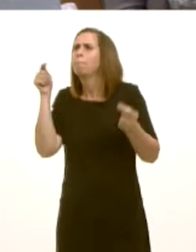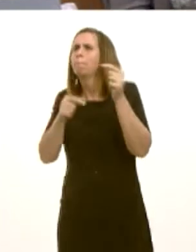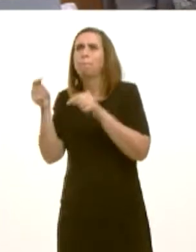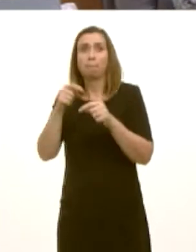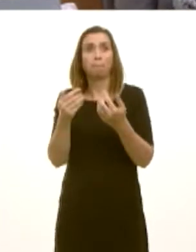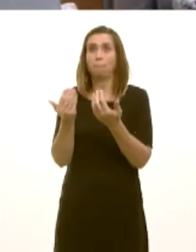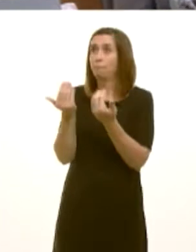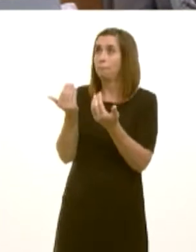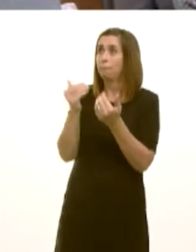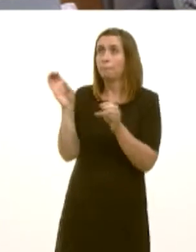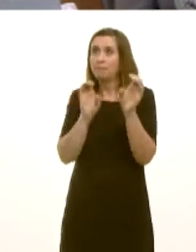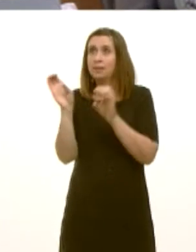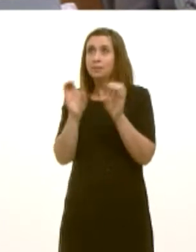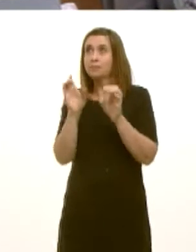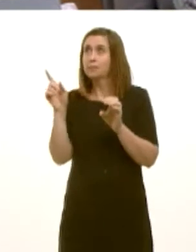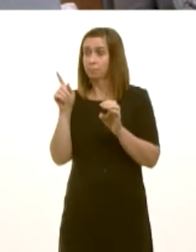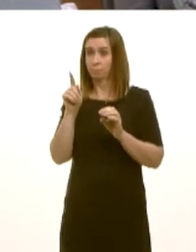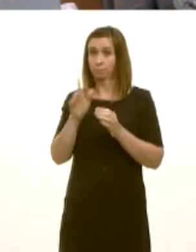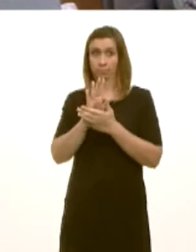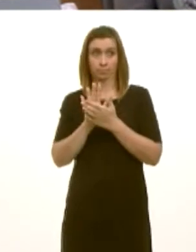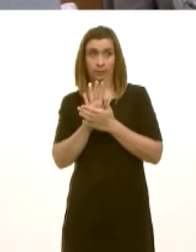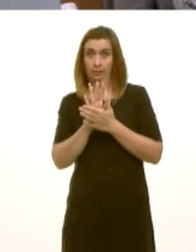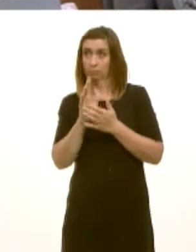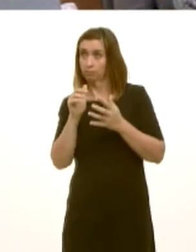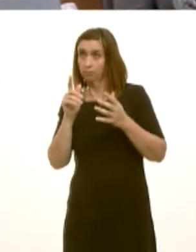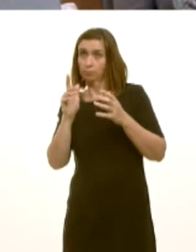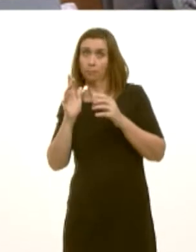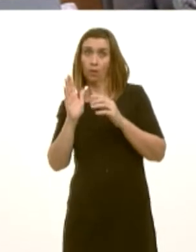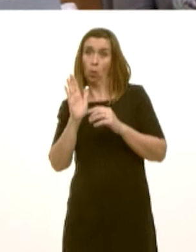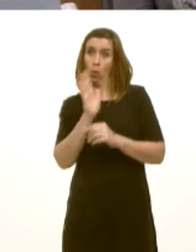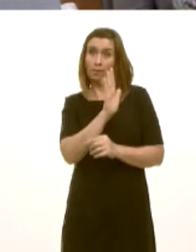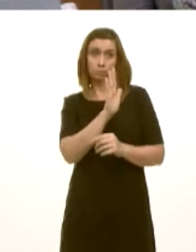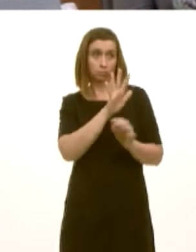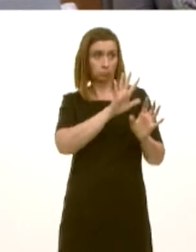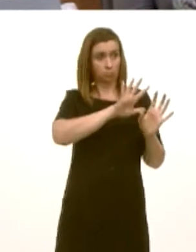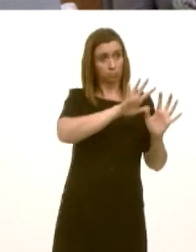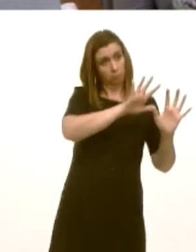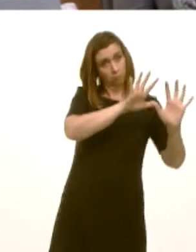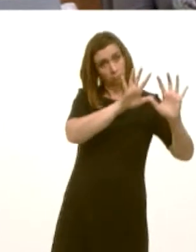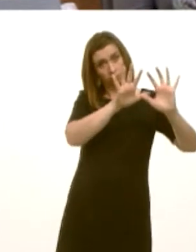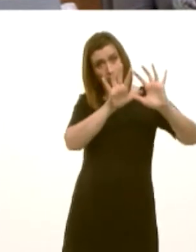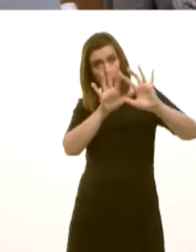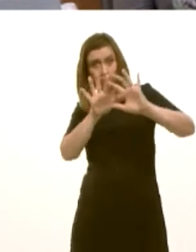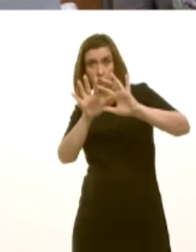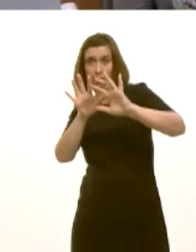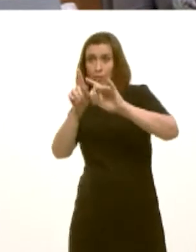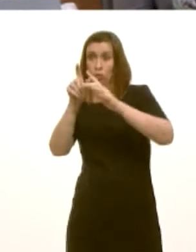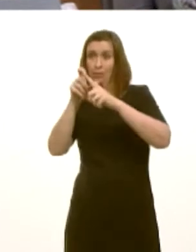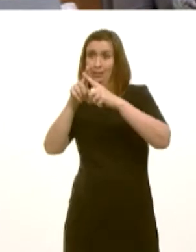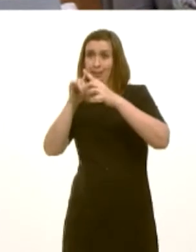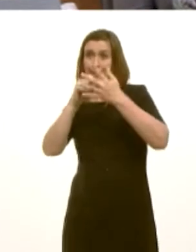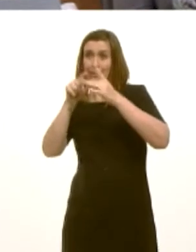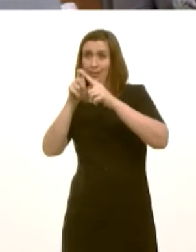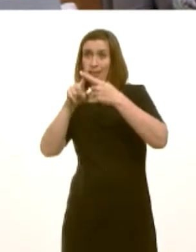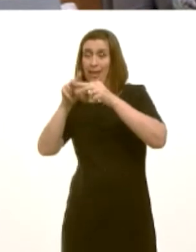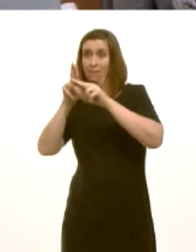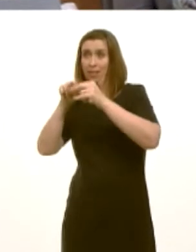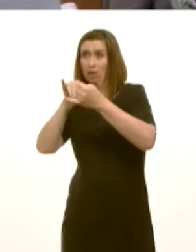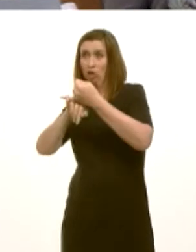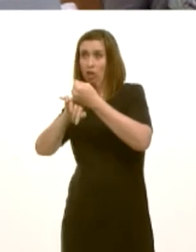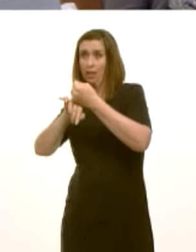investment, and many people working to the west of the county work in Deeside and Flintshire